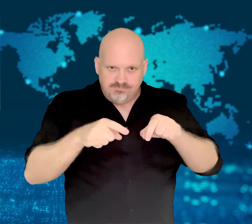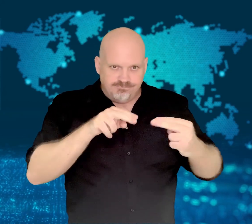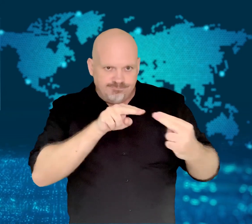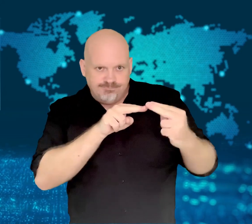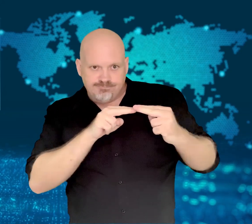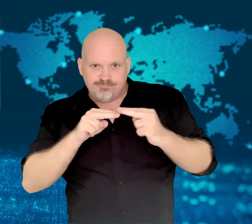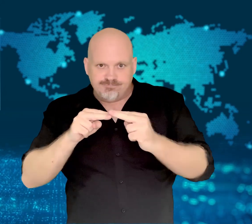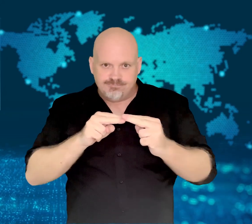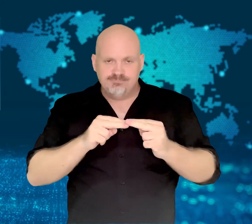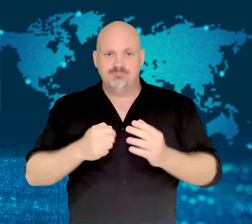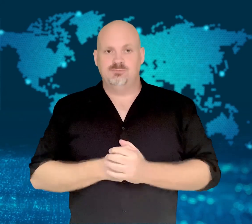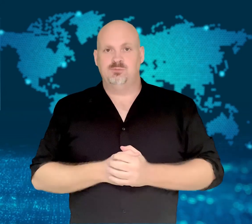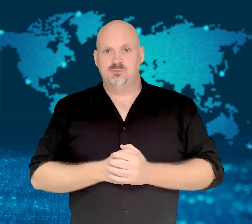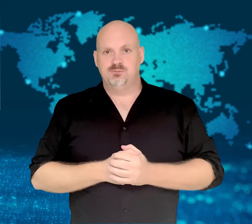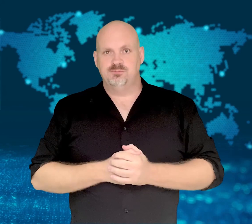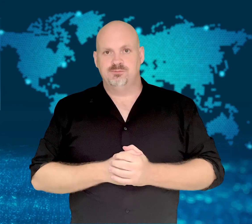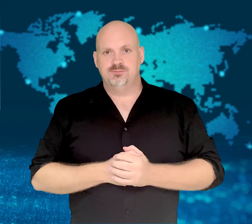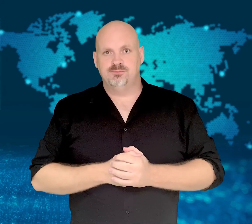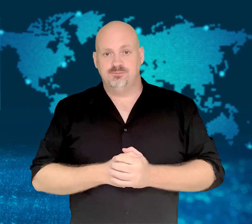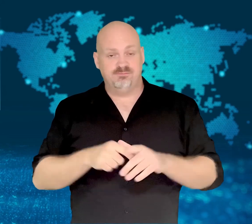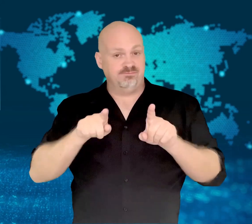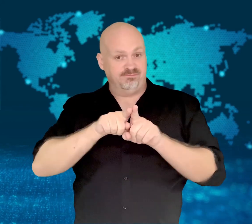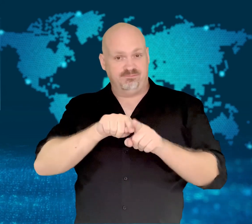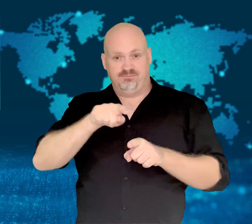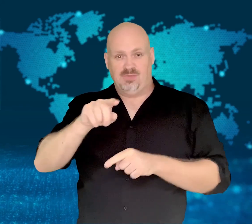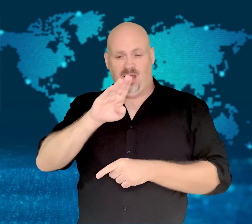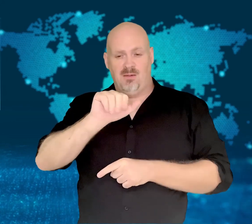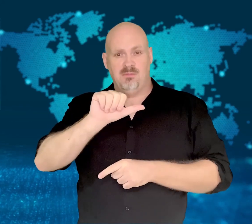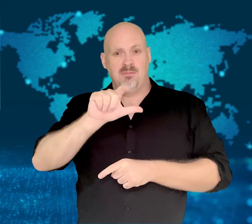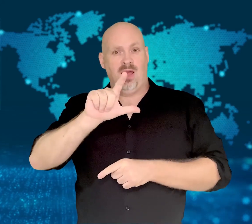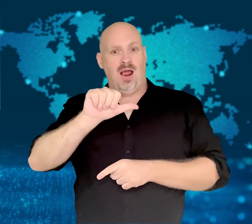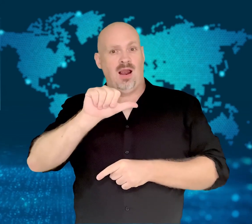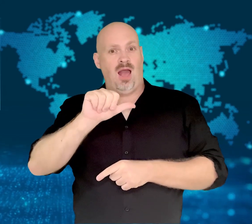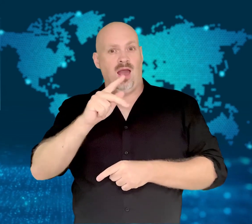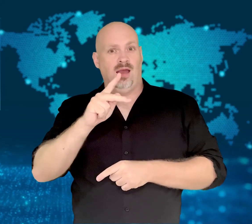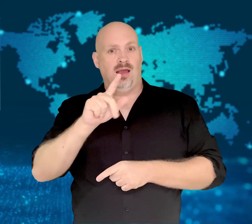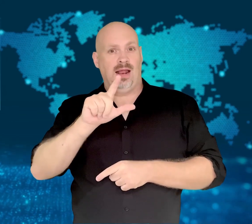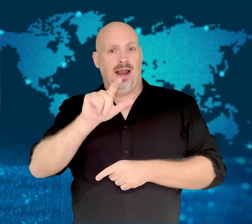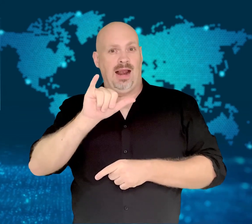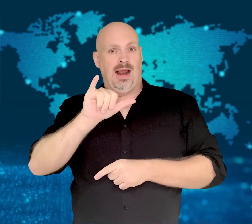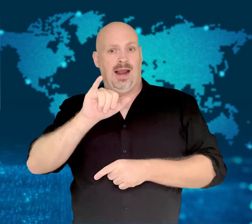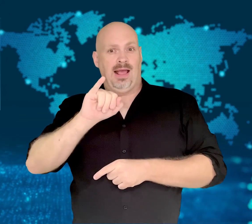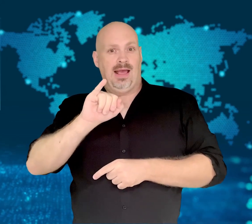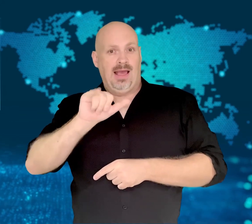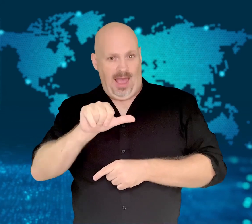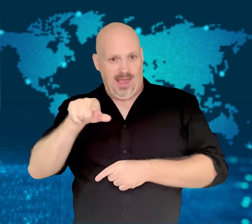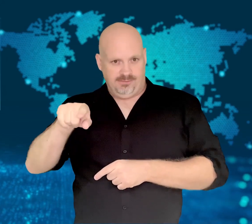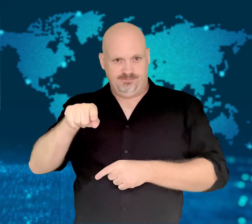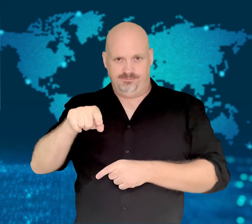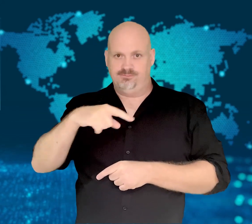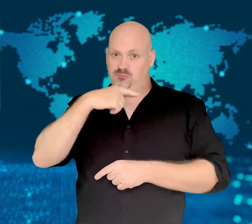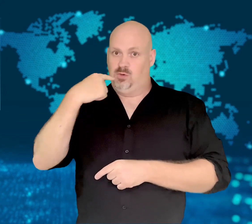In total, Russia has retreated from more than a third of the Kharkiv region,